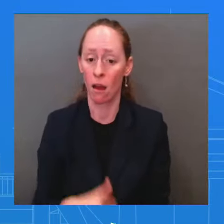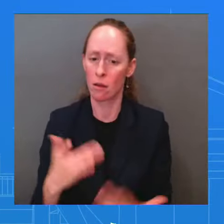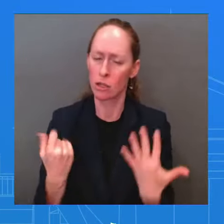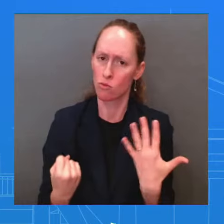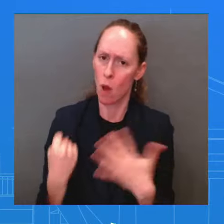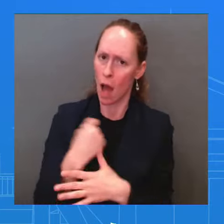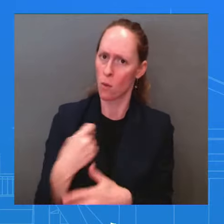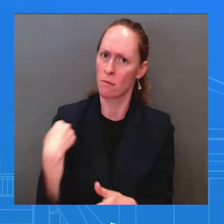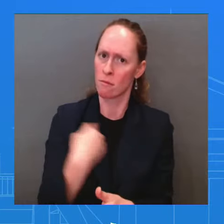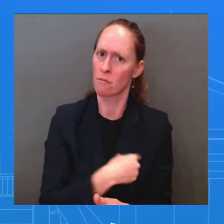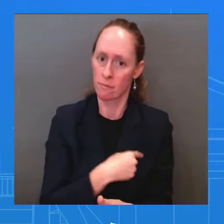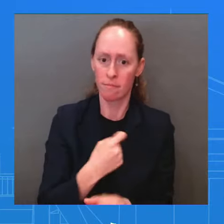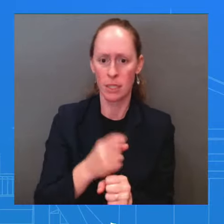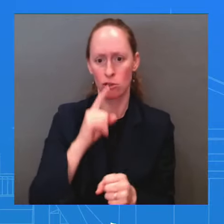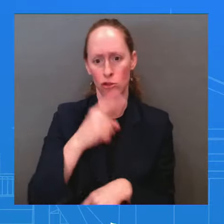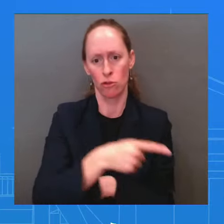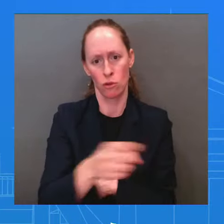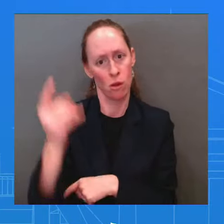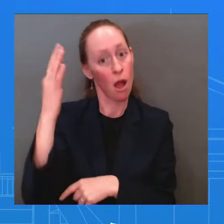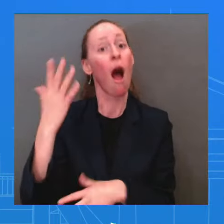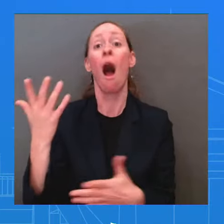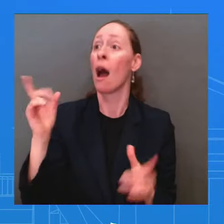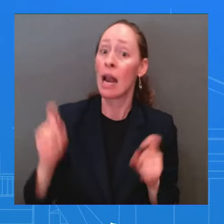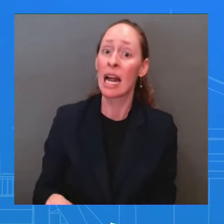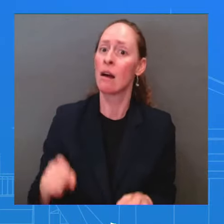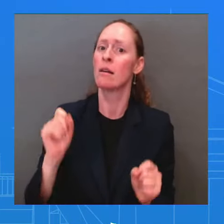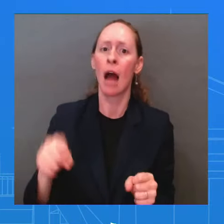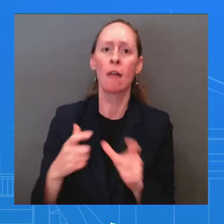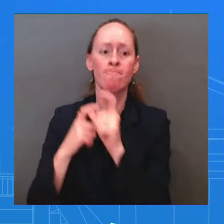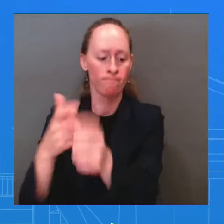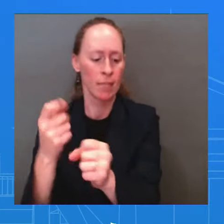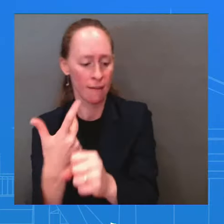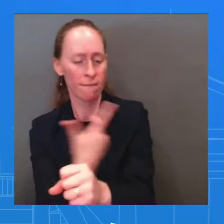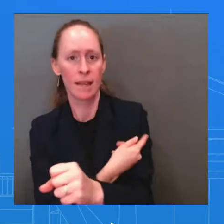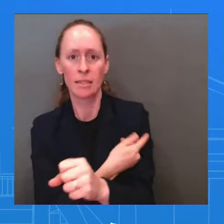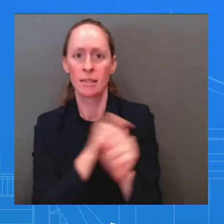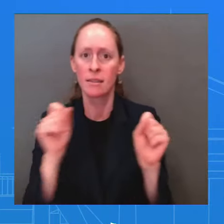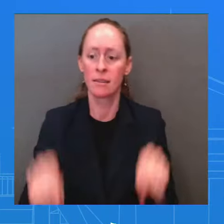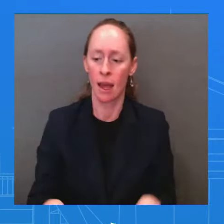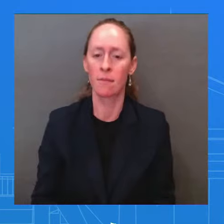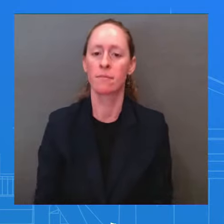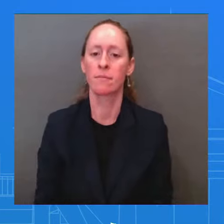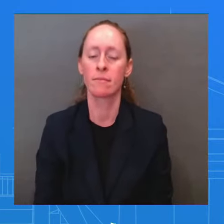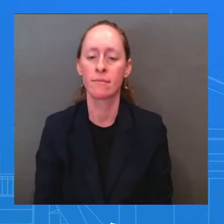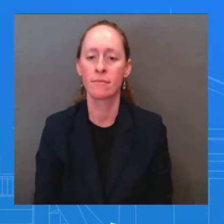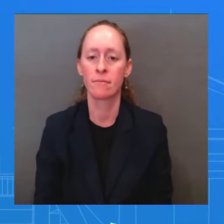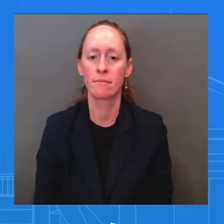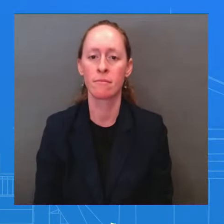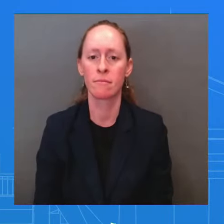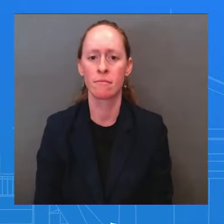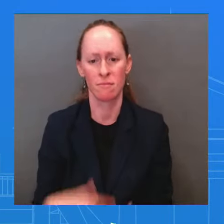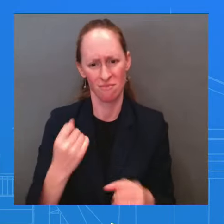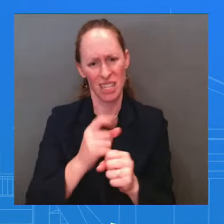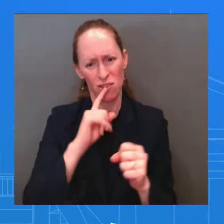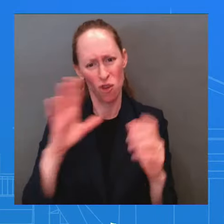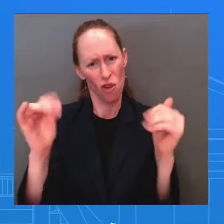on how to get these vaccines and that, again, communities -- that all communities are able to have access to this. This is something that we have done